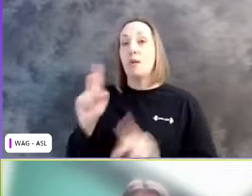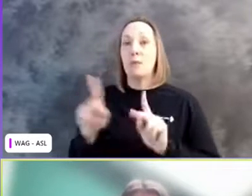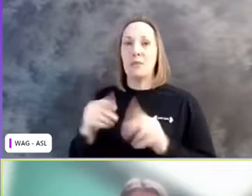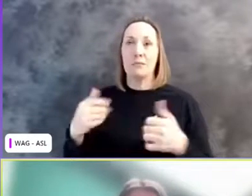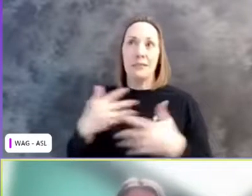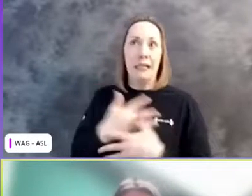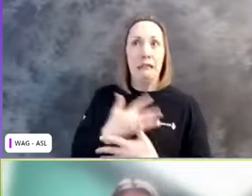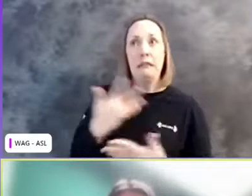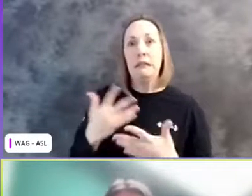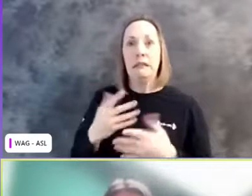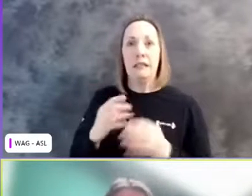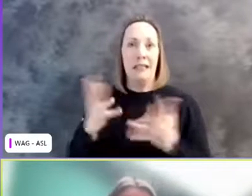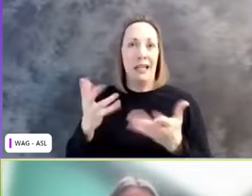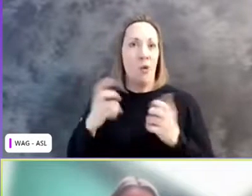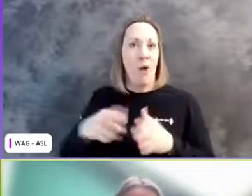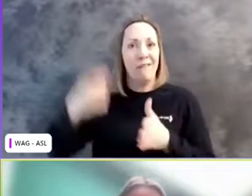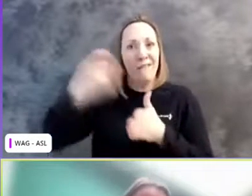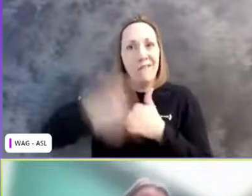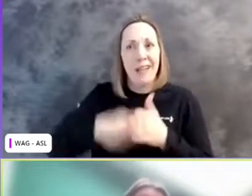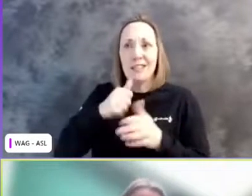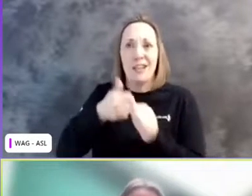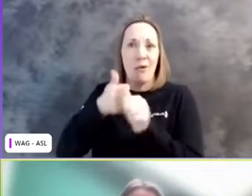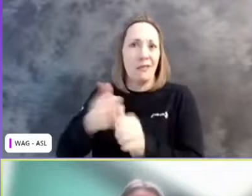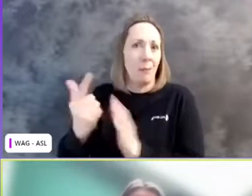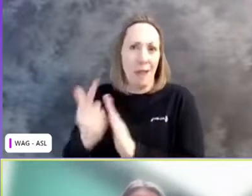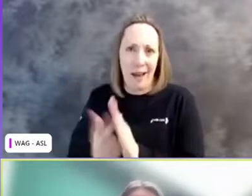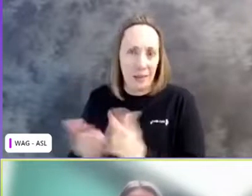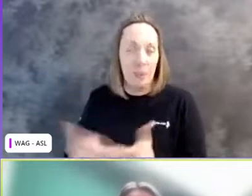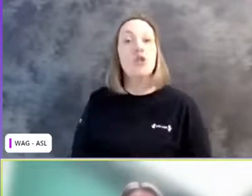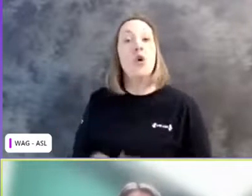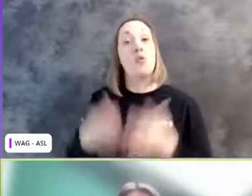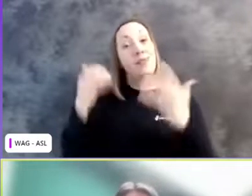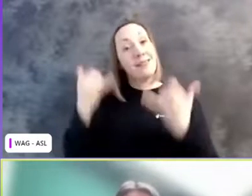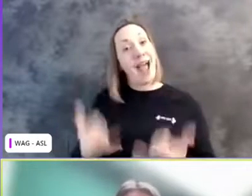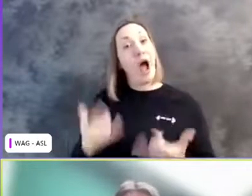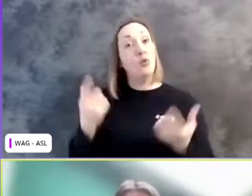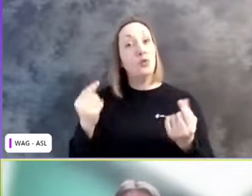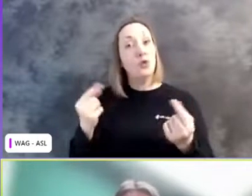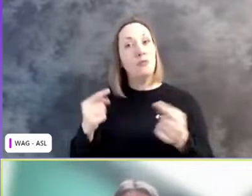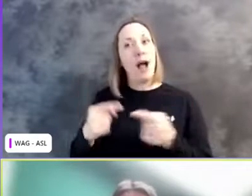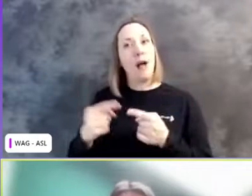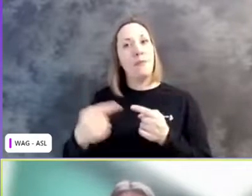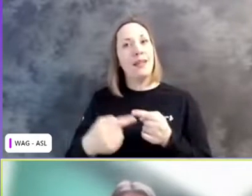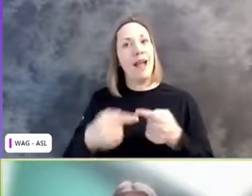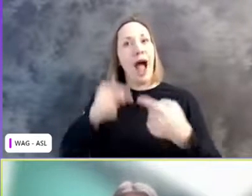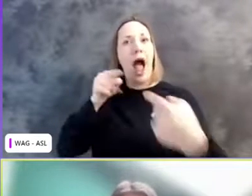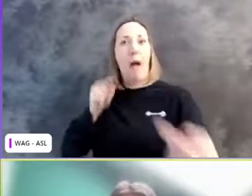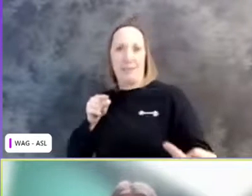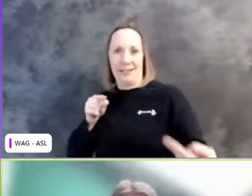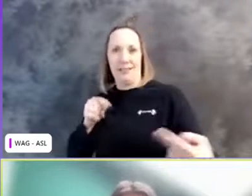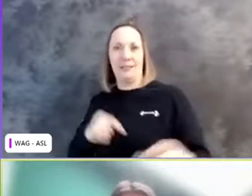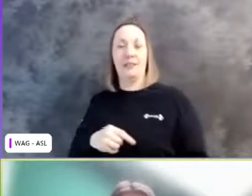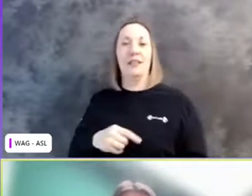or designers asking accessibility for help or those who got fined or were scared of getting fines